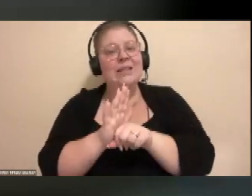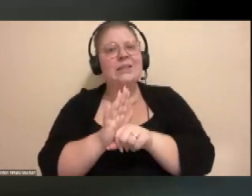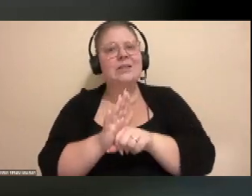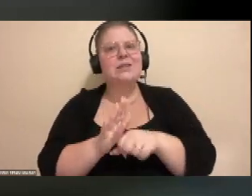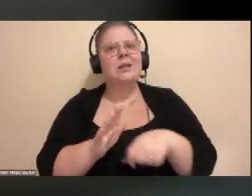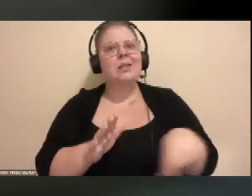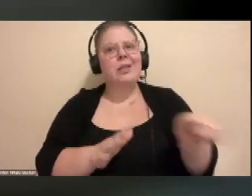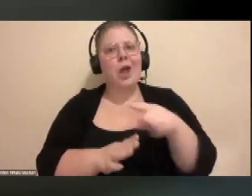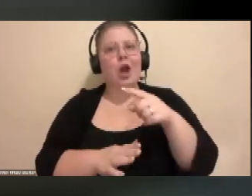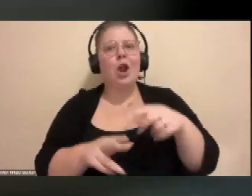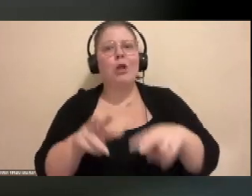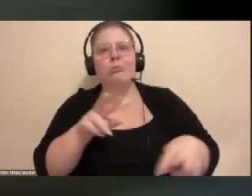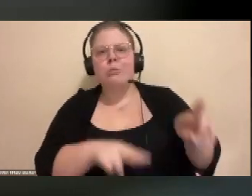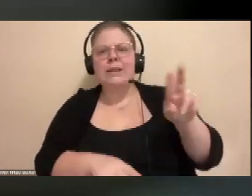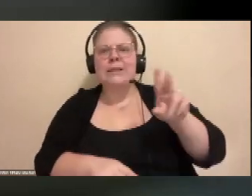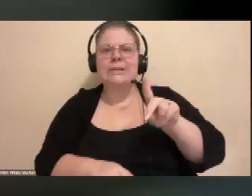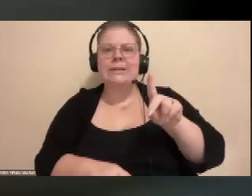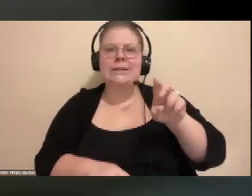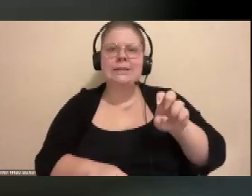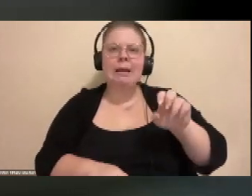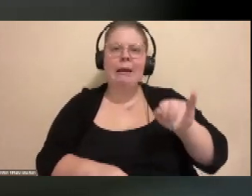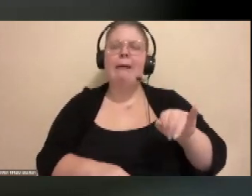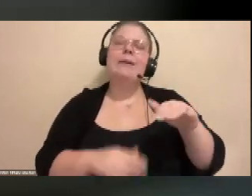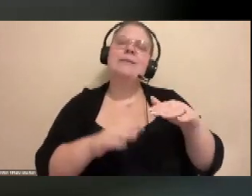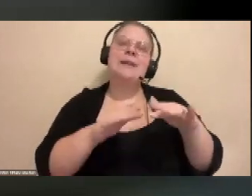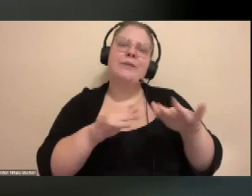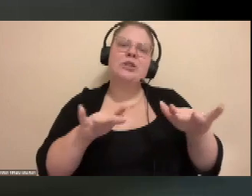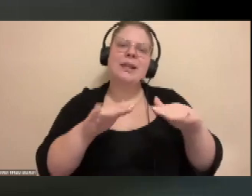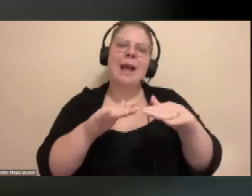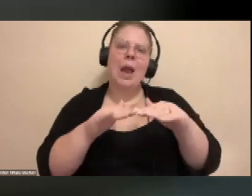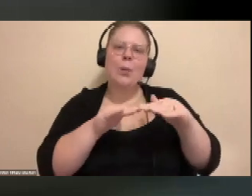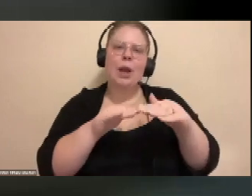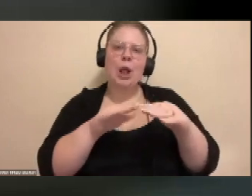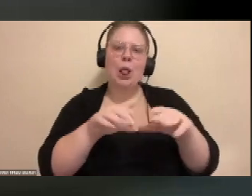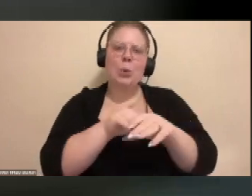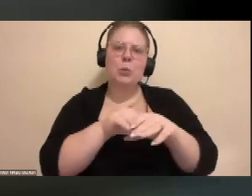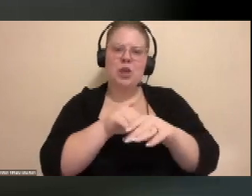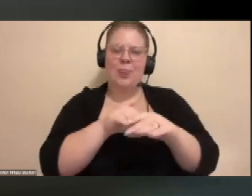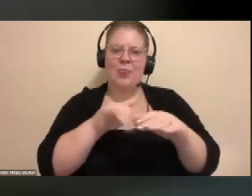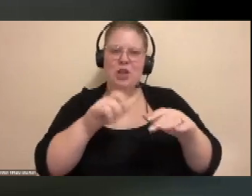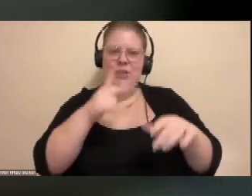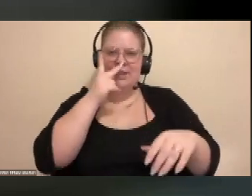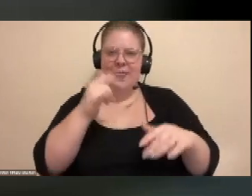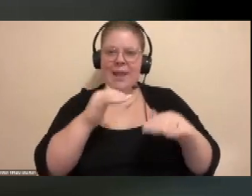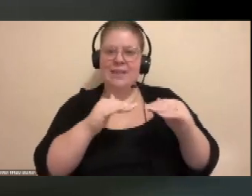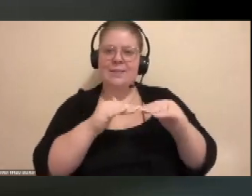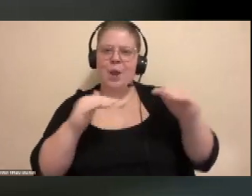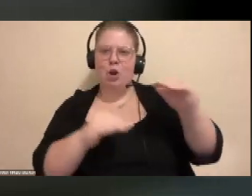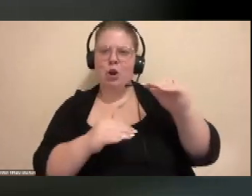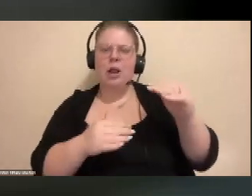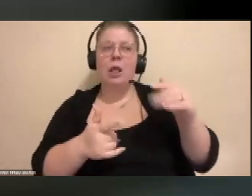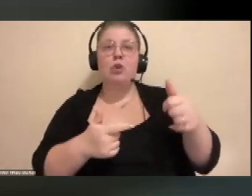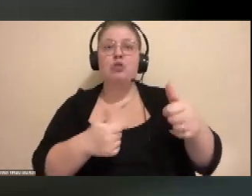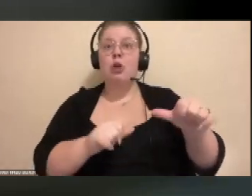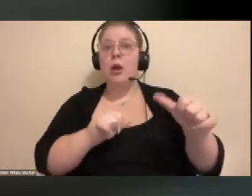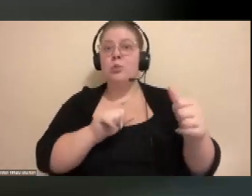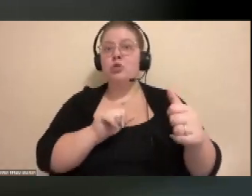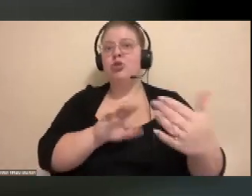equity, inclusion, disparity, and they're trying to address it. But the measures that they use now,